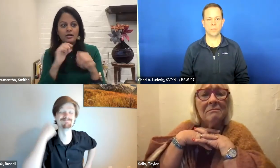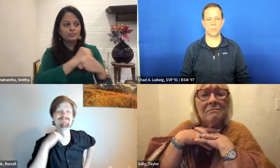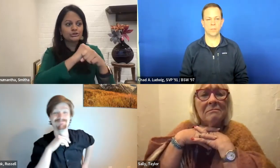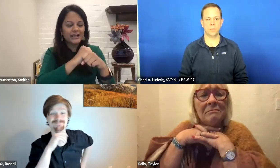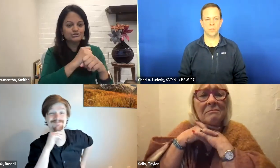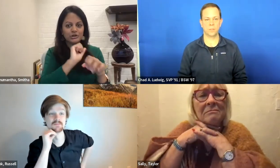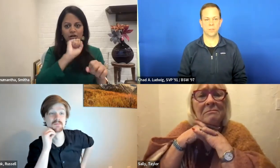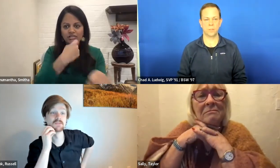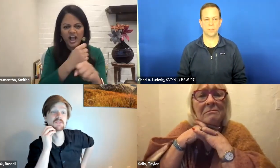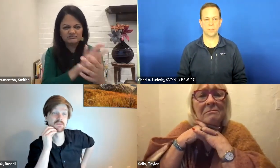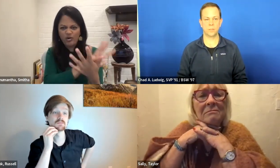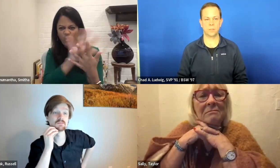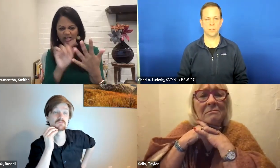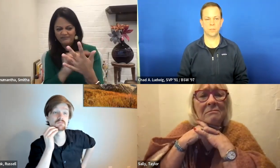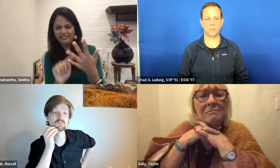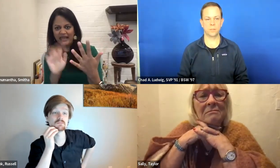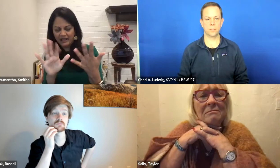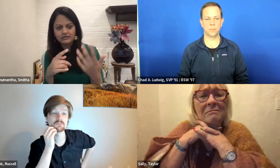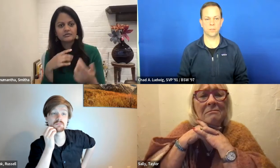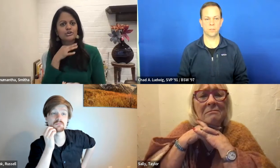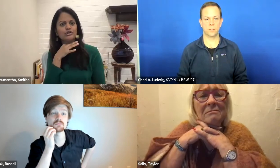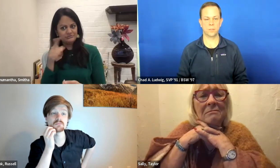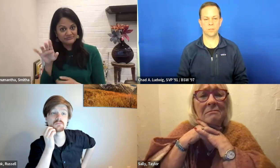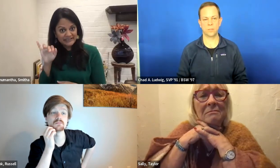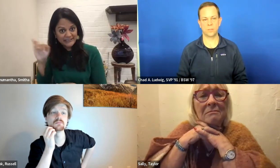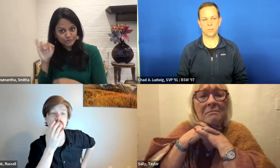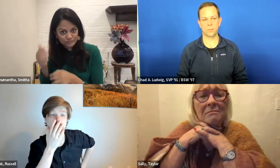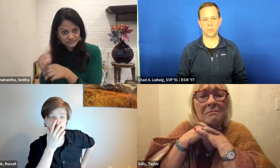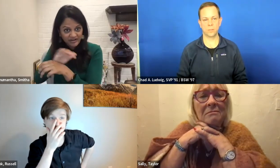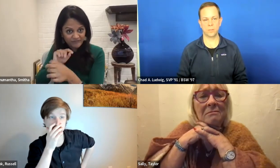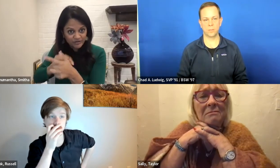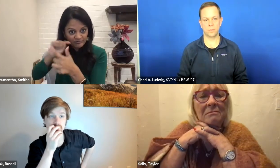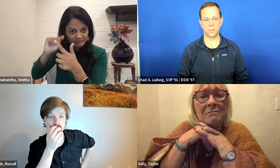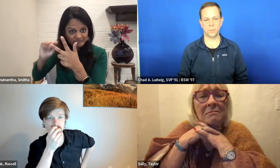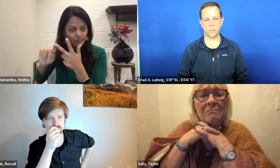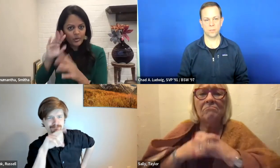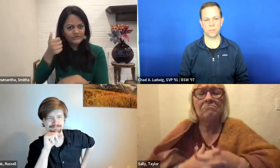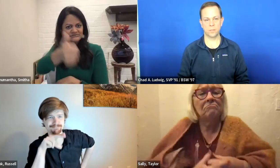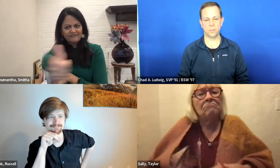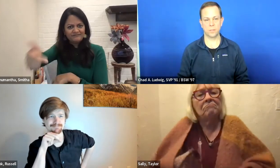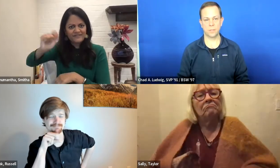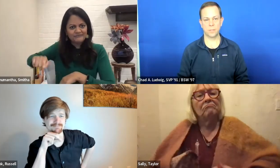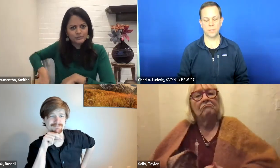so setting up the lights, the cameras, the locks, all of that being said, does insurance cover any of that